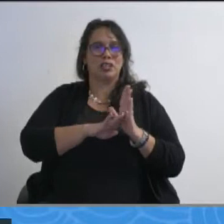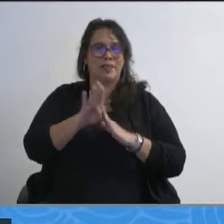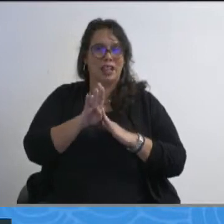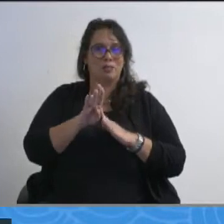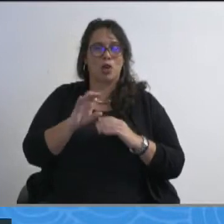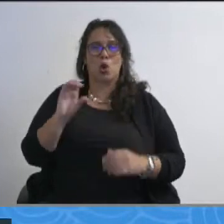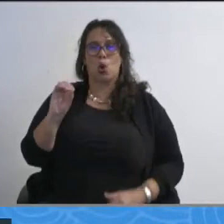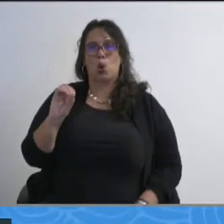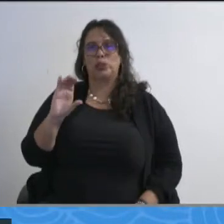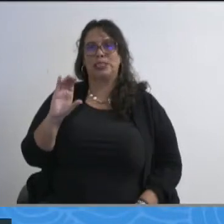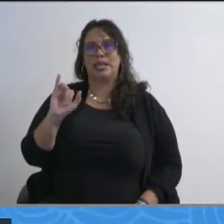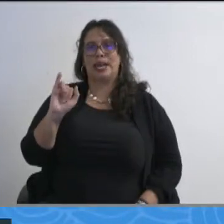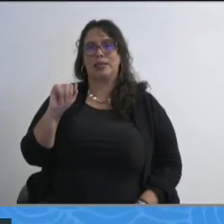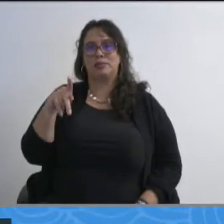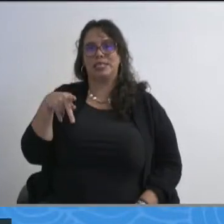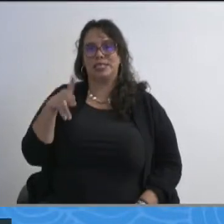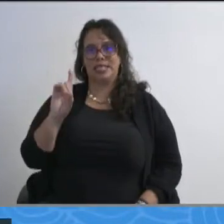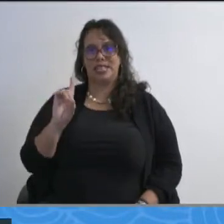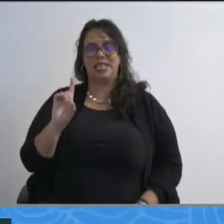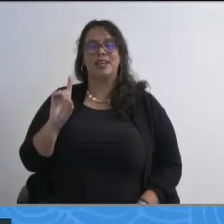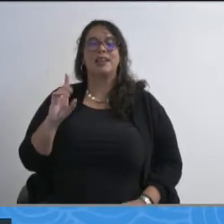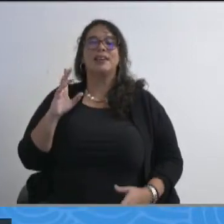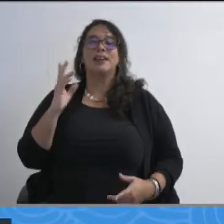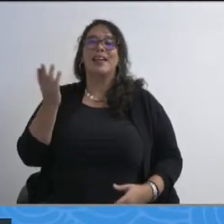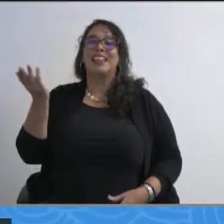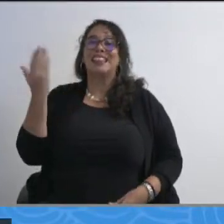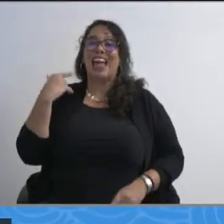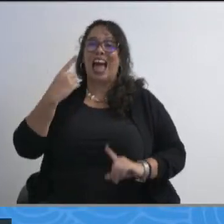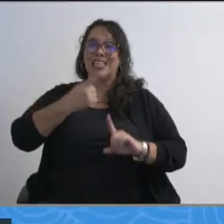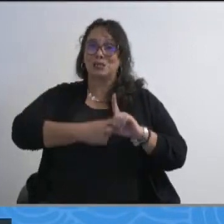and the questions that we received during last month's meeting,